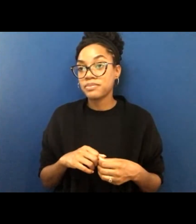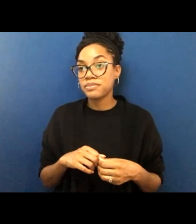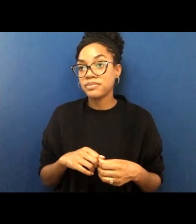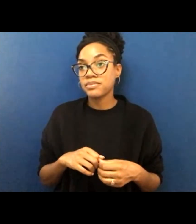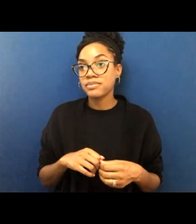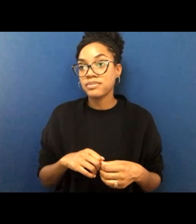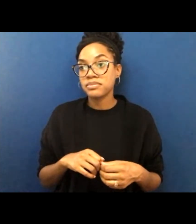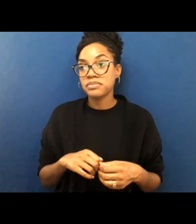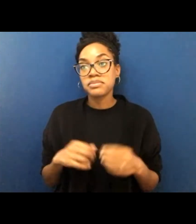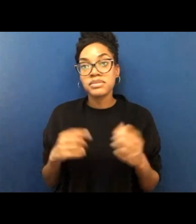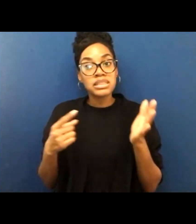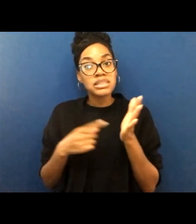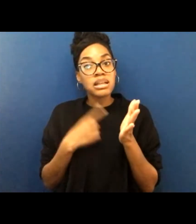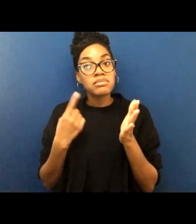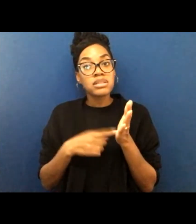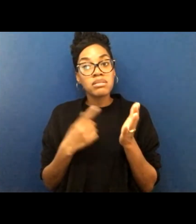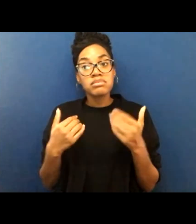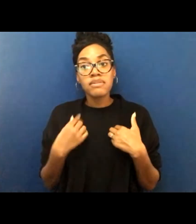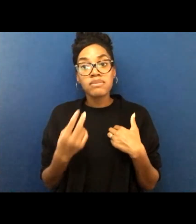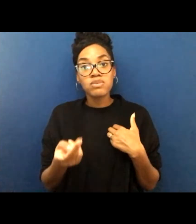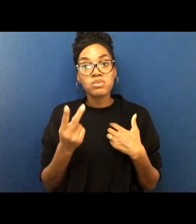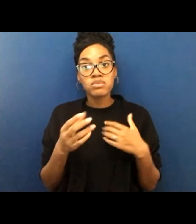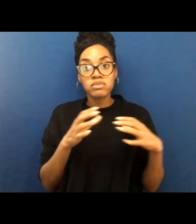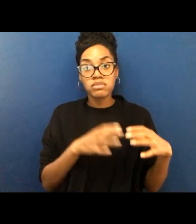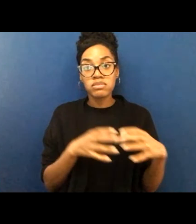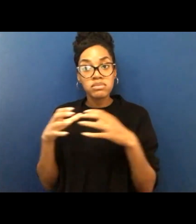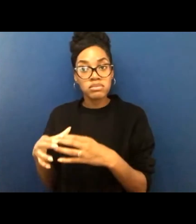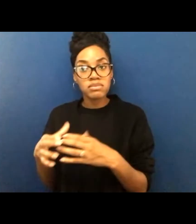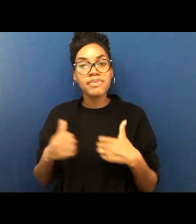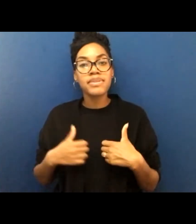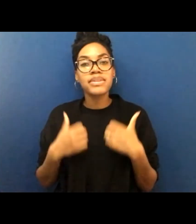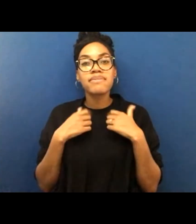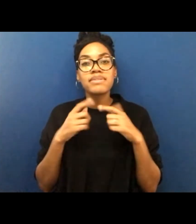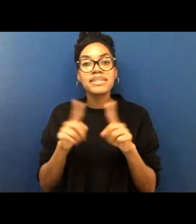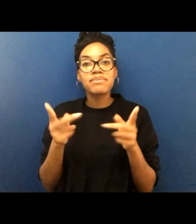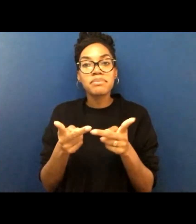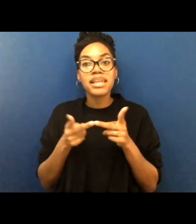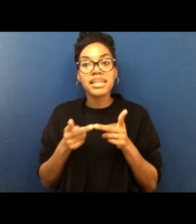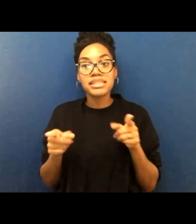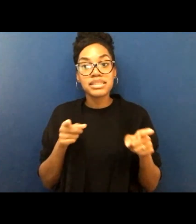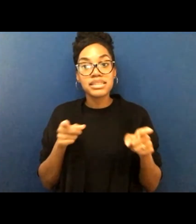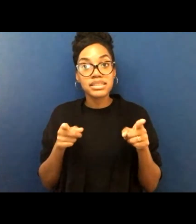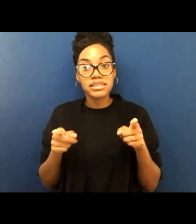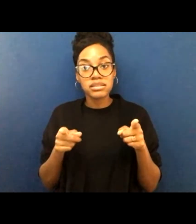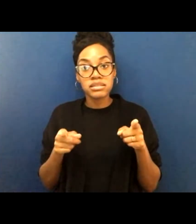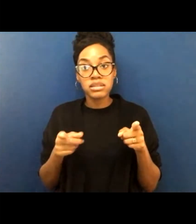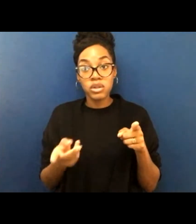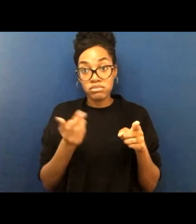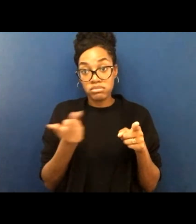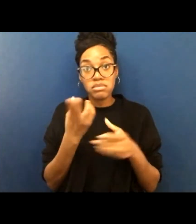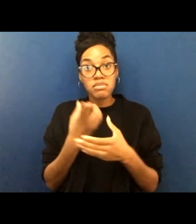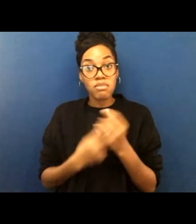sometimes we have crab that live in different habitats. So these two females are both red king crab,